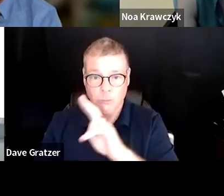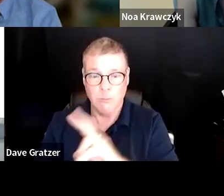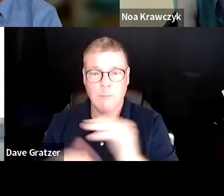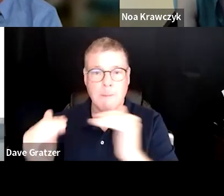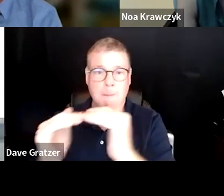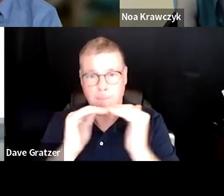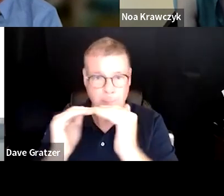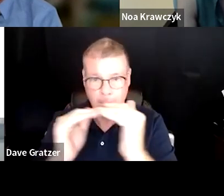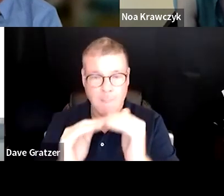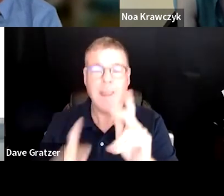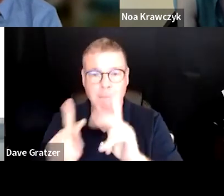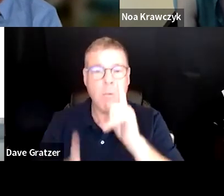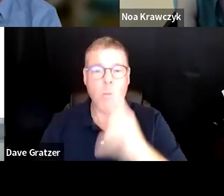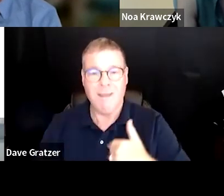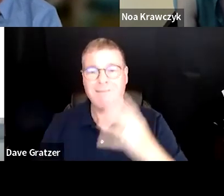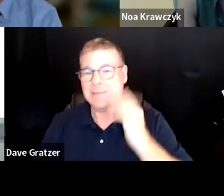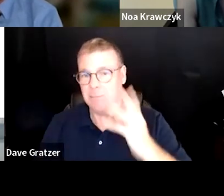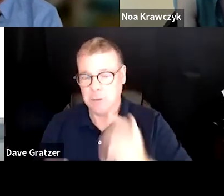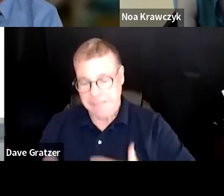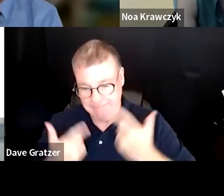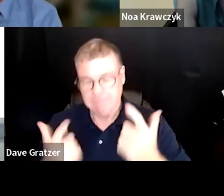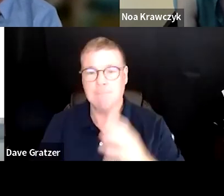the people with the lived experience in your programming.